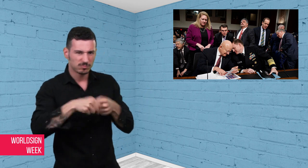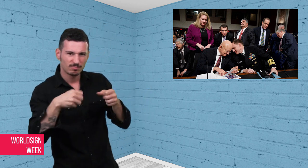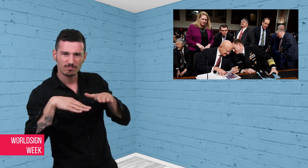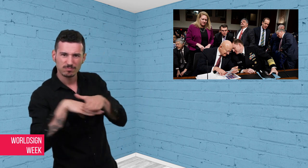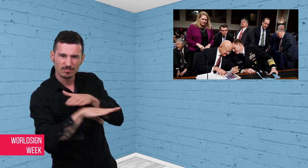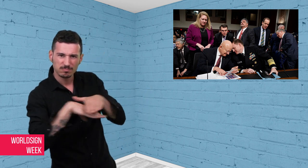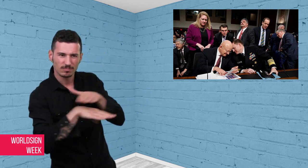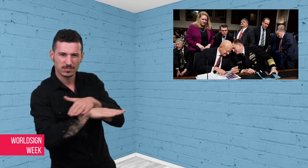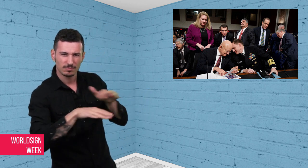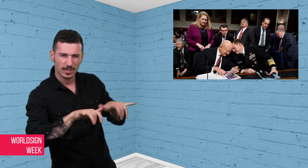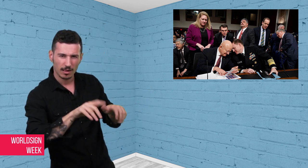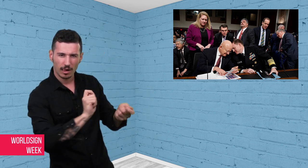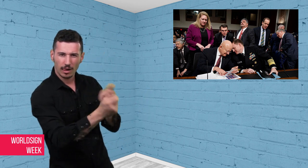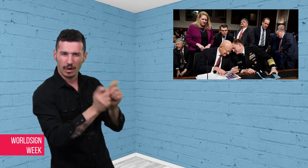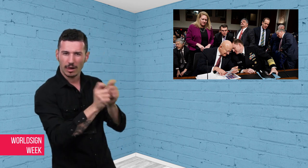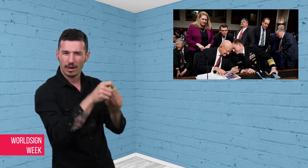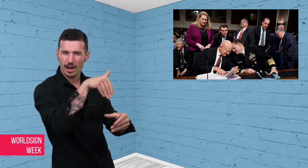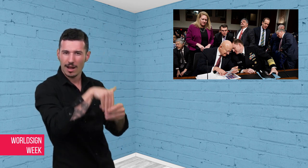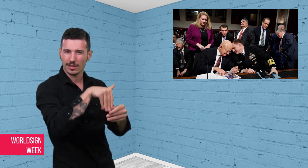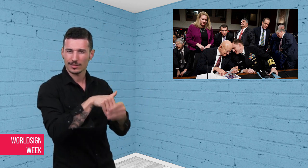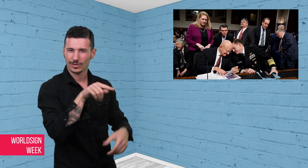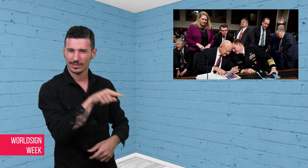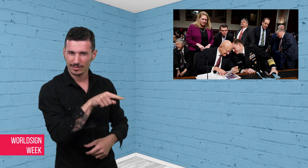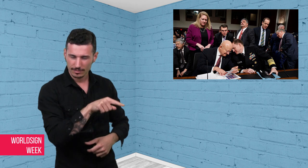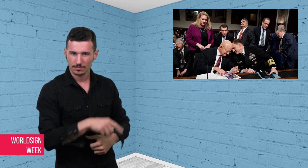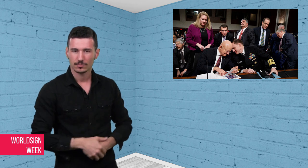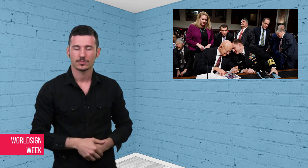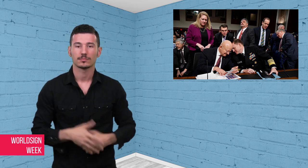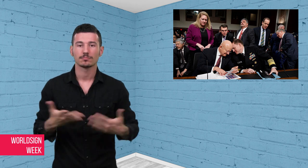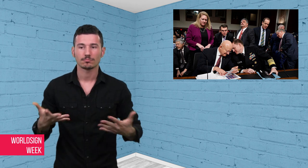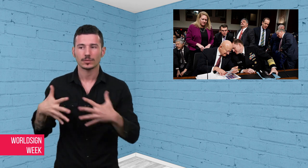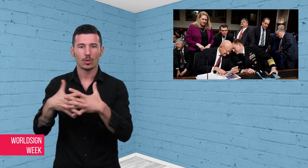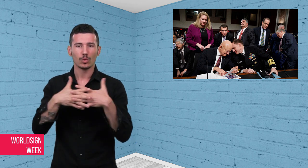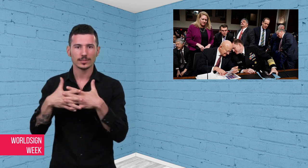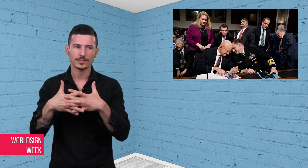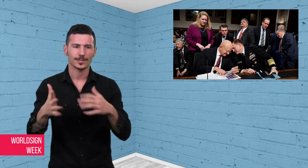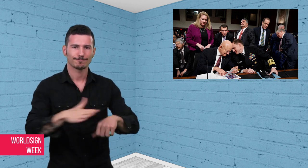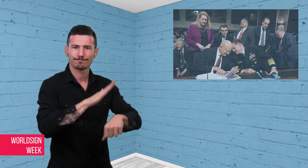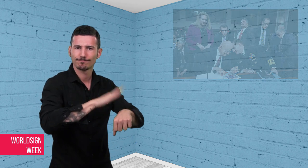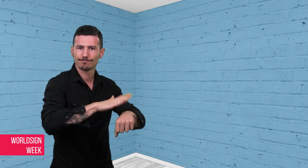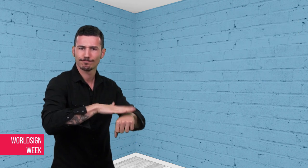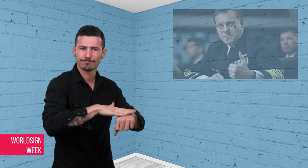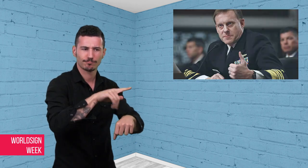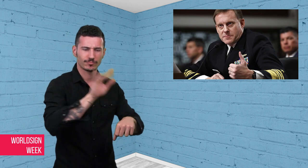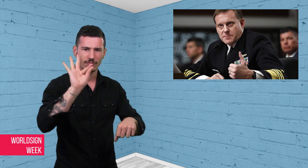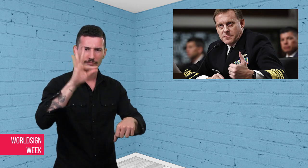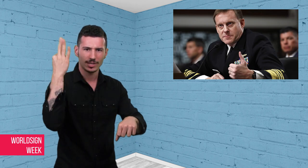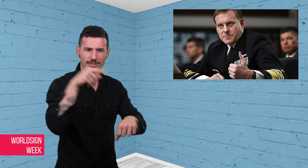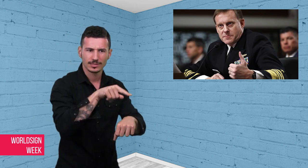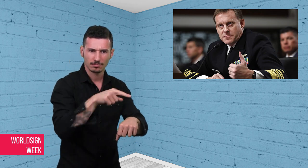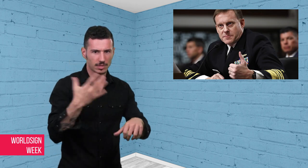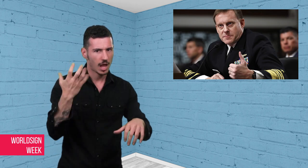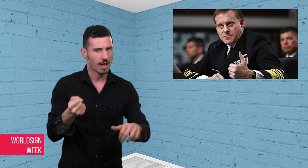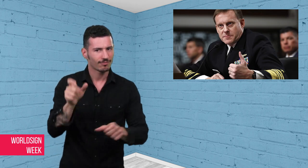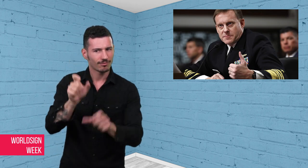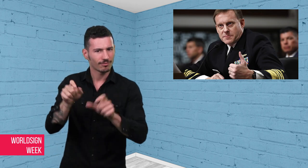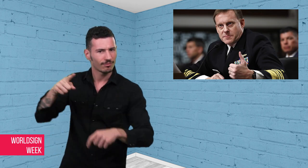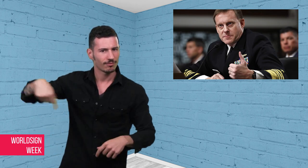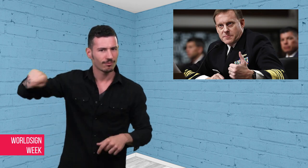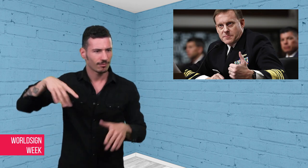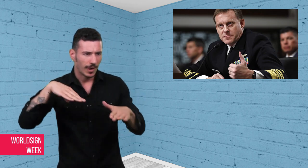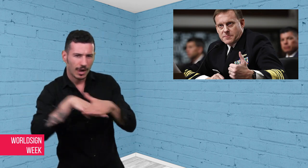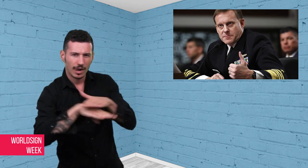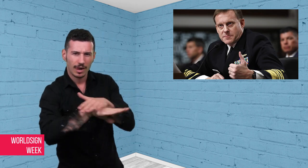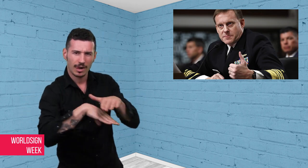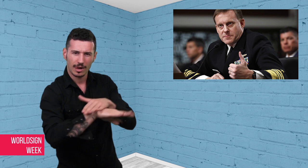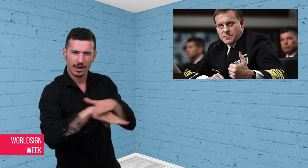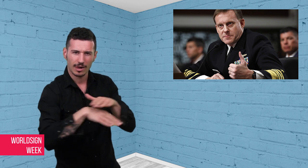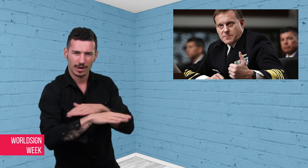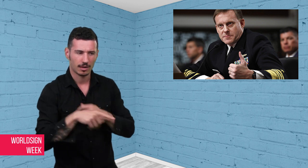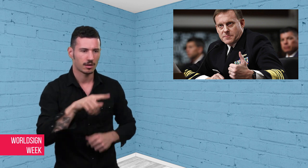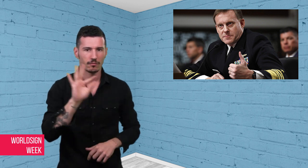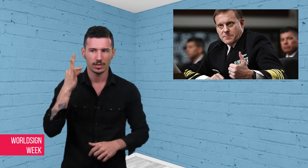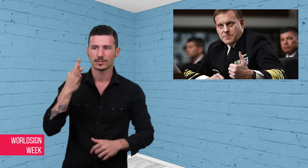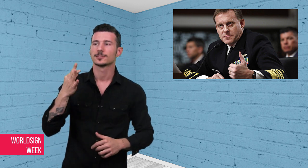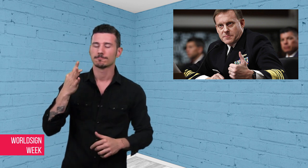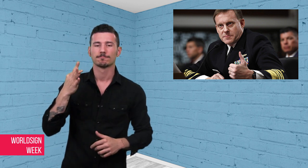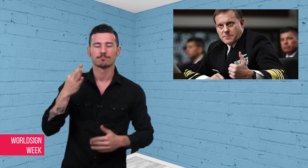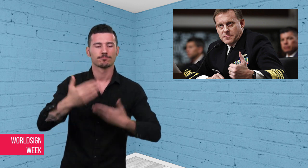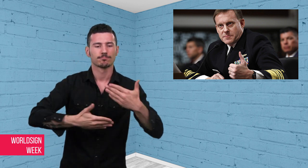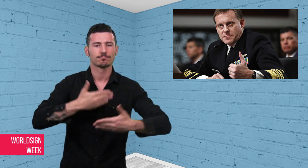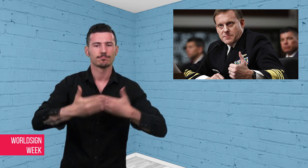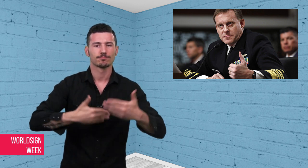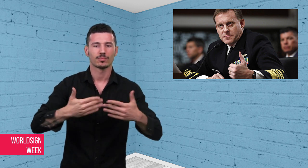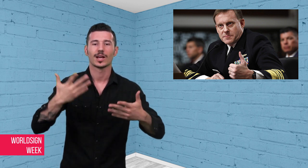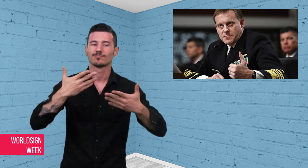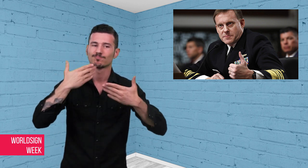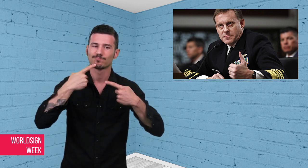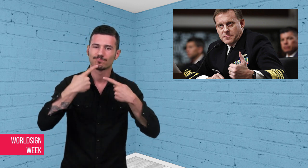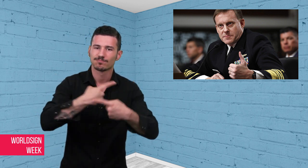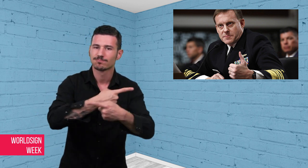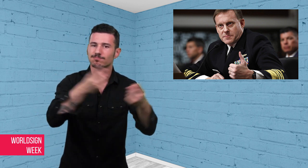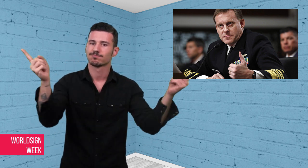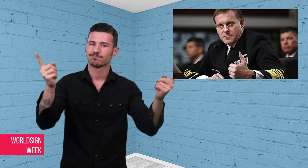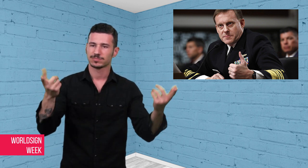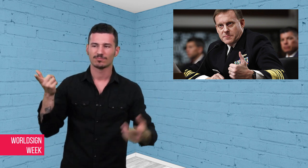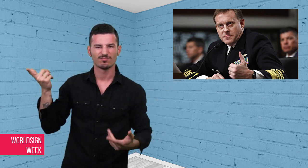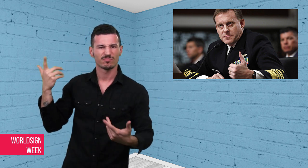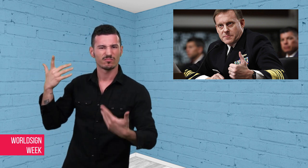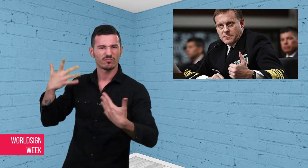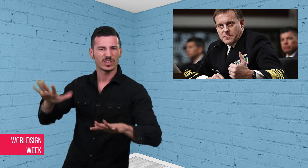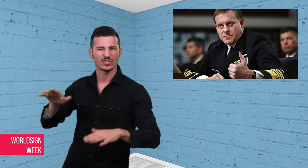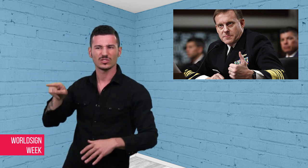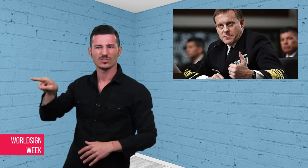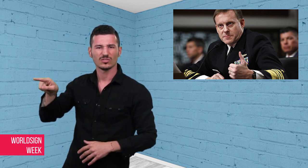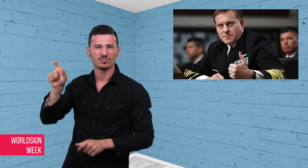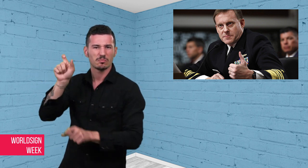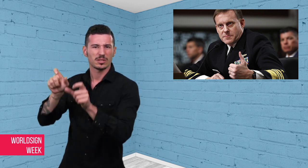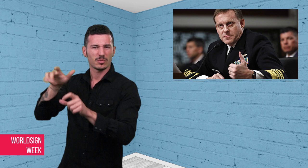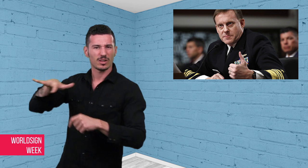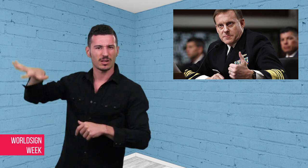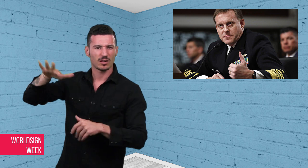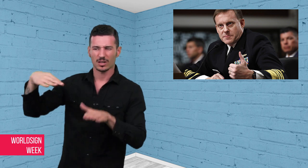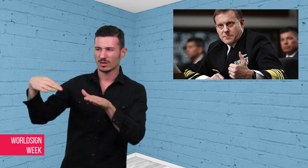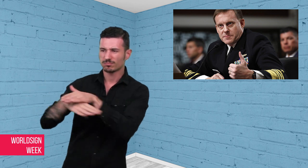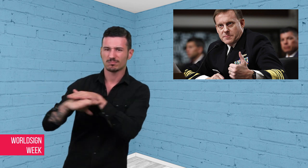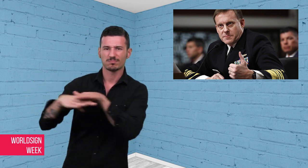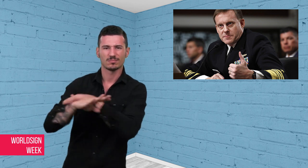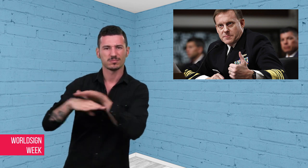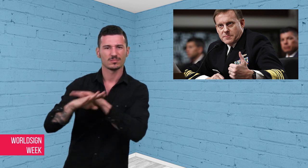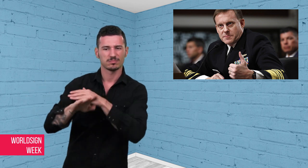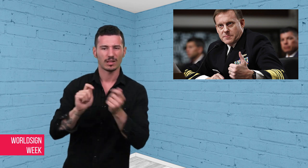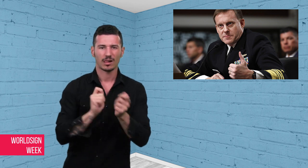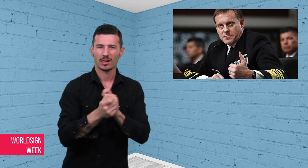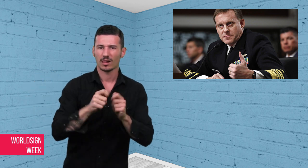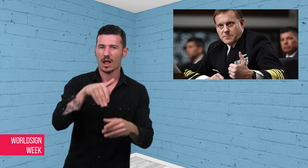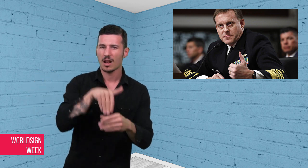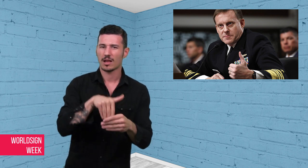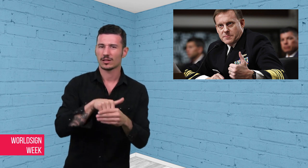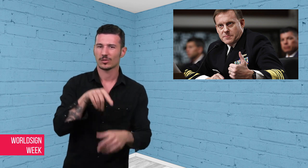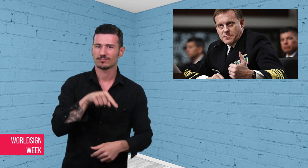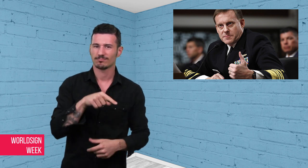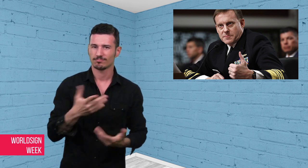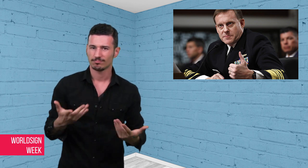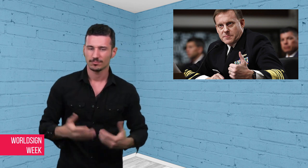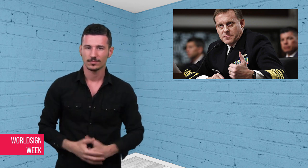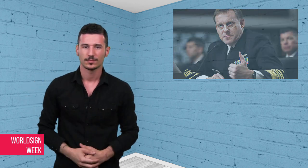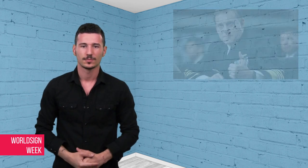officials before it become public.